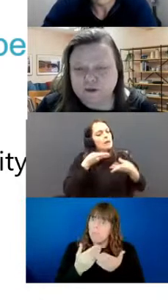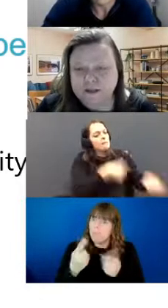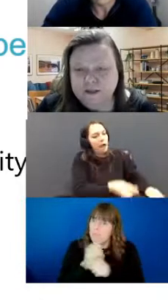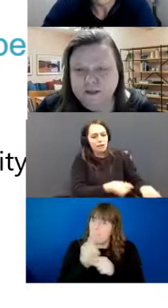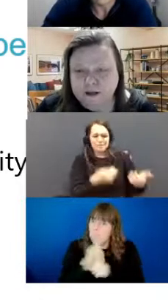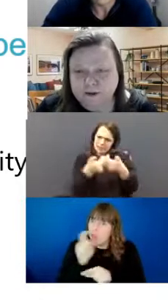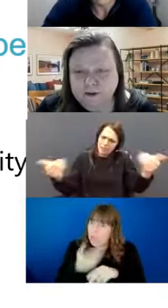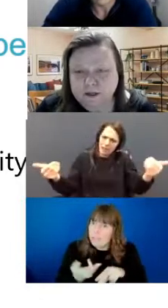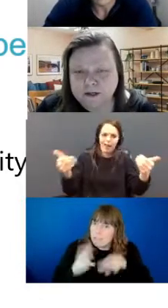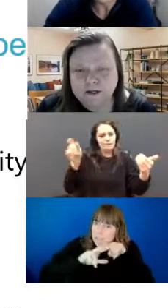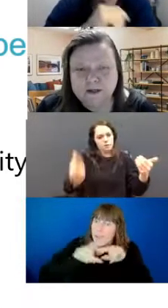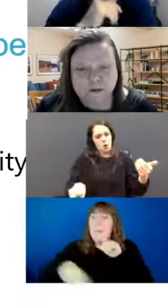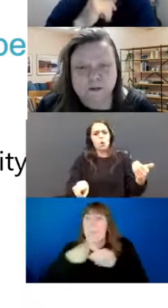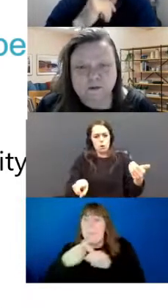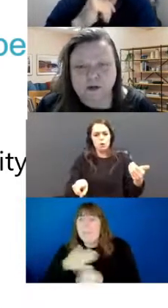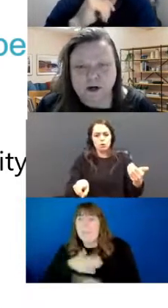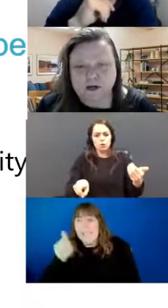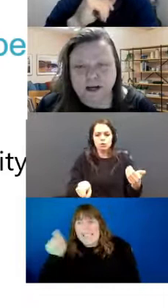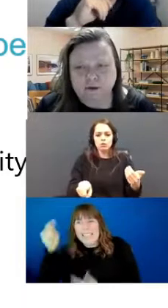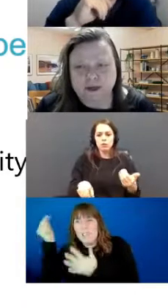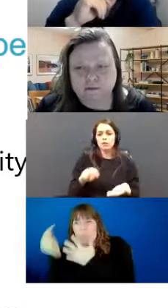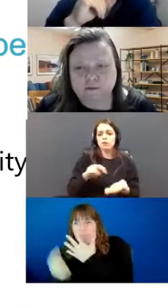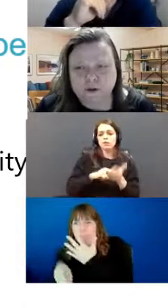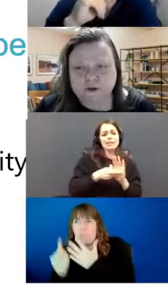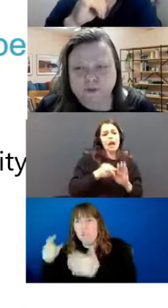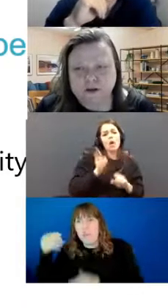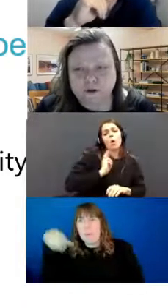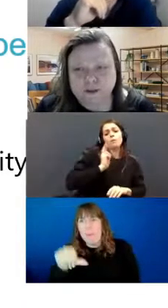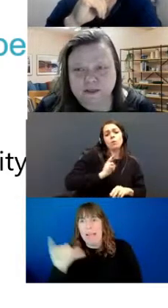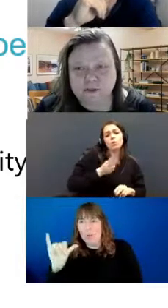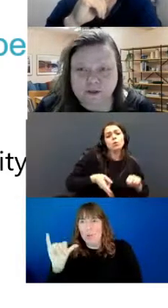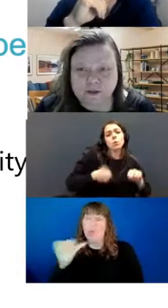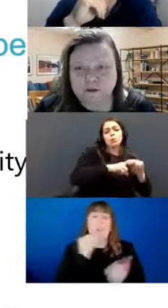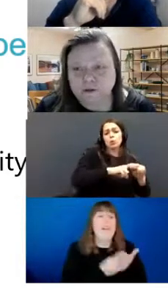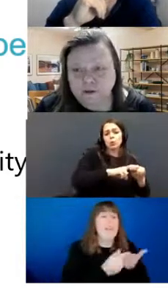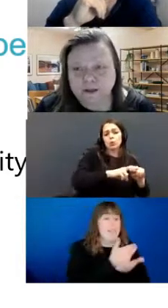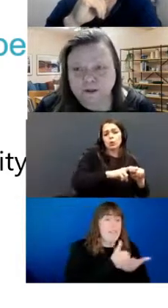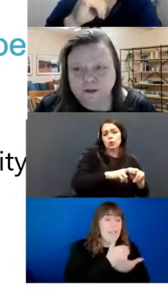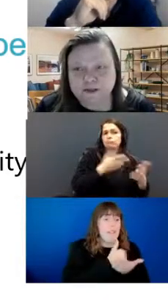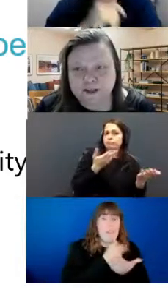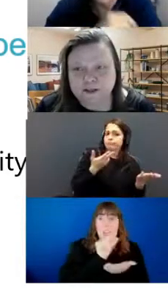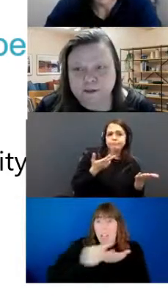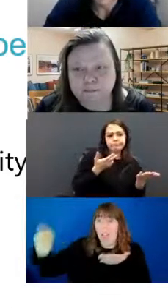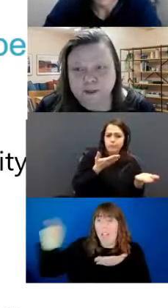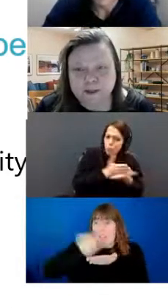needs covered so that we're not going to have to cover our special needs with our increased income